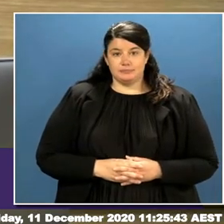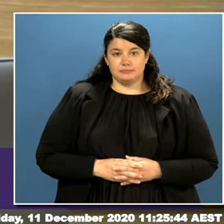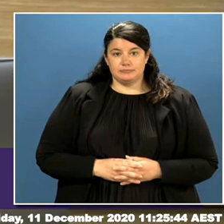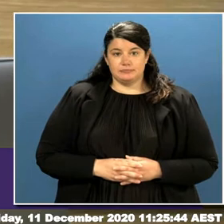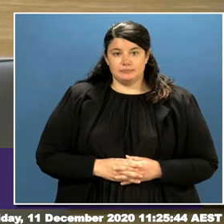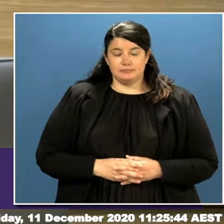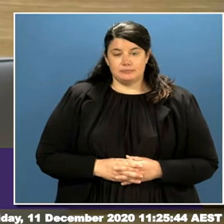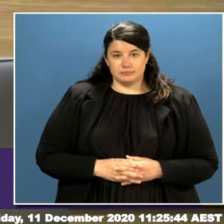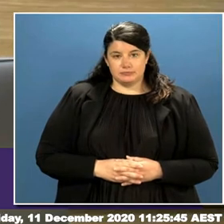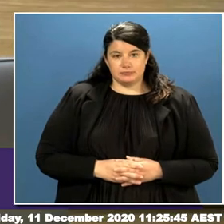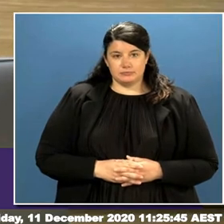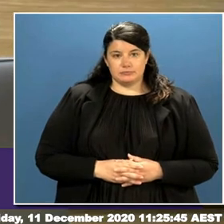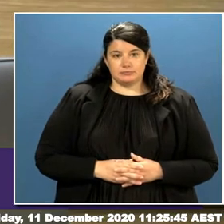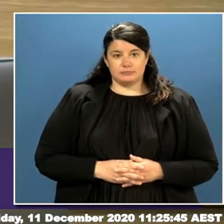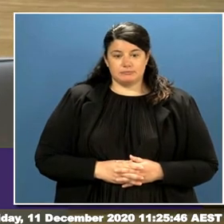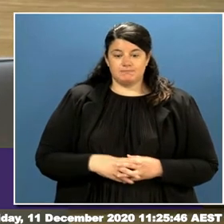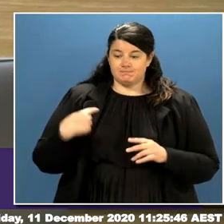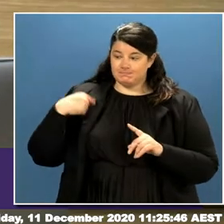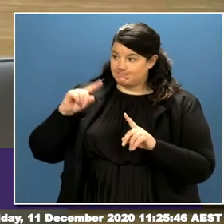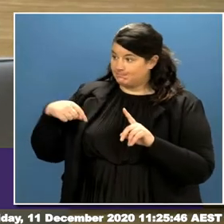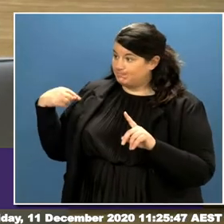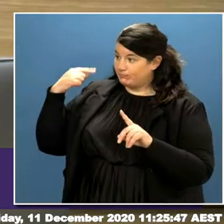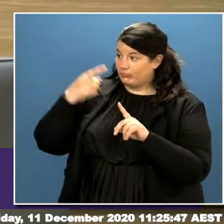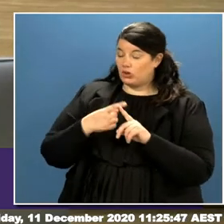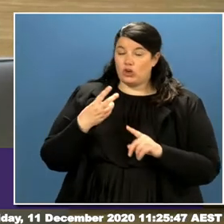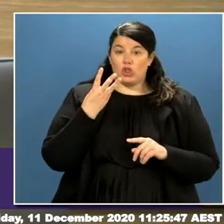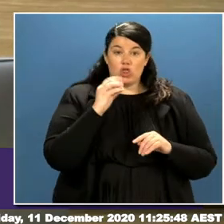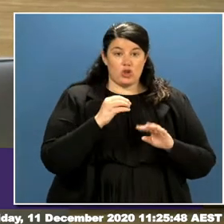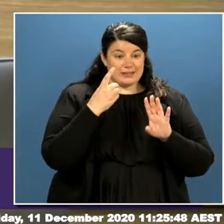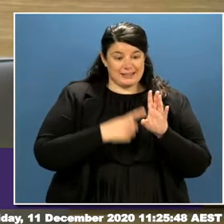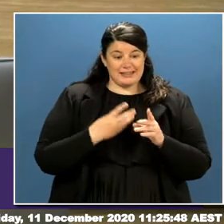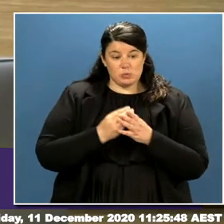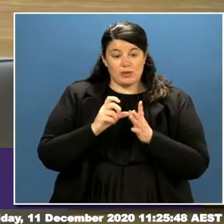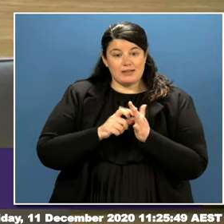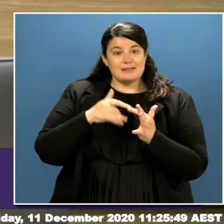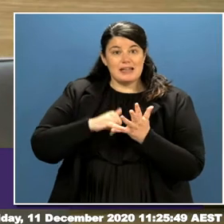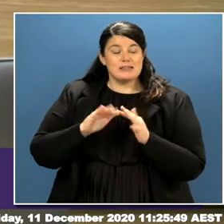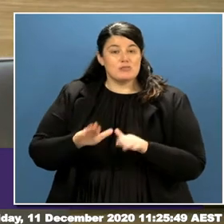During the approximately 30 years of my engagement with DES providers, I was